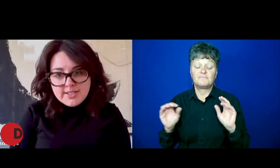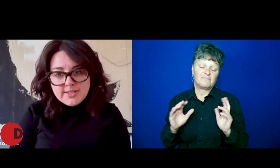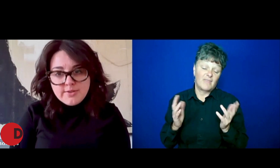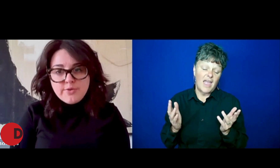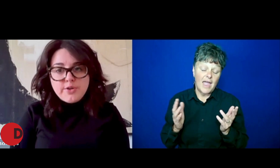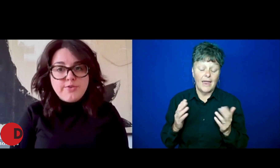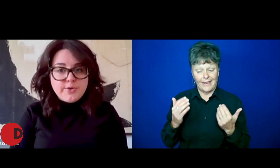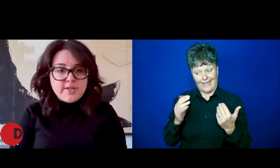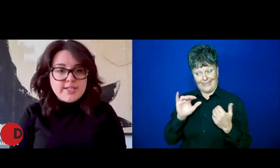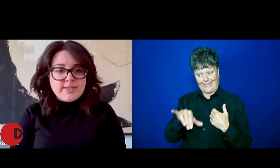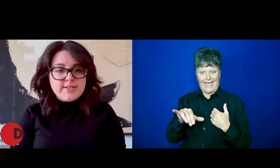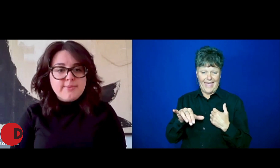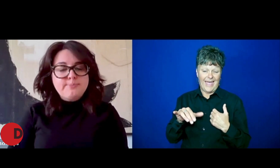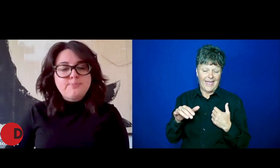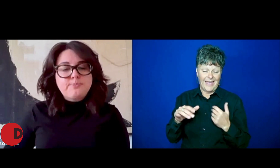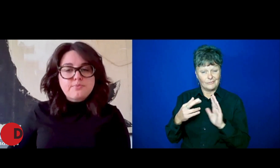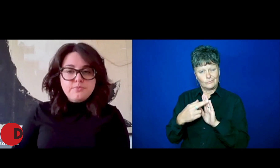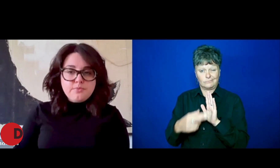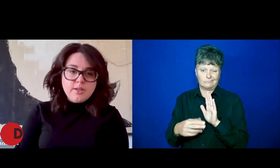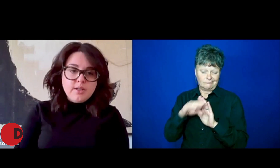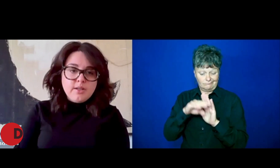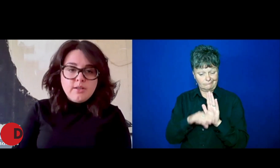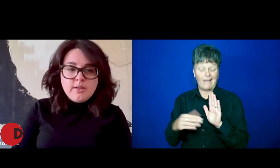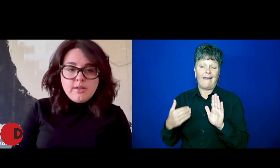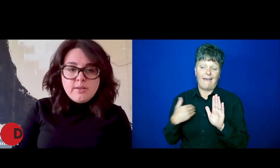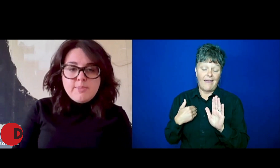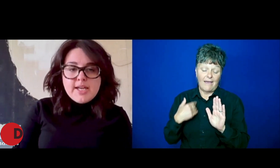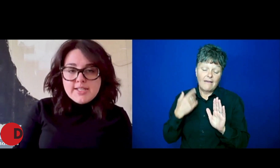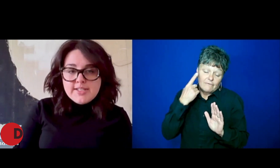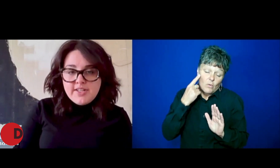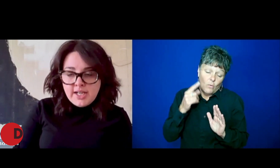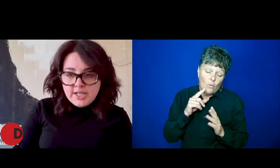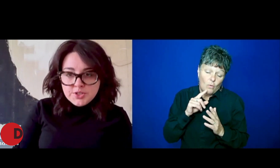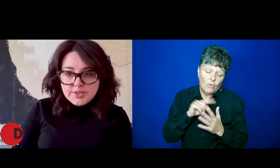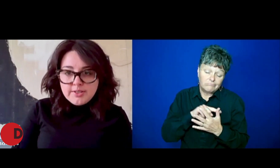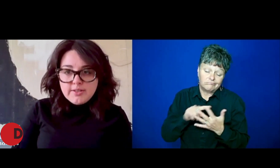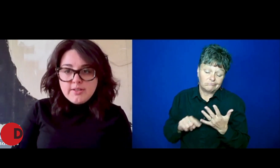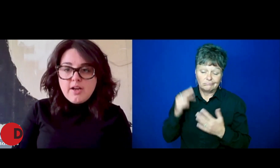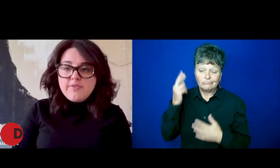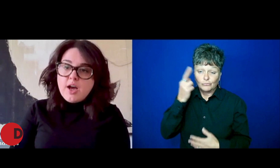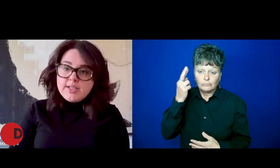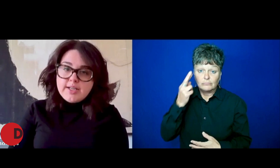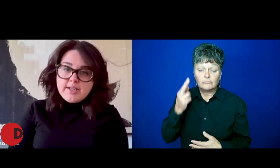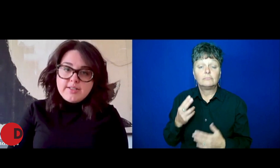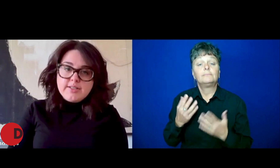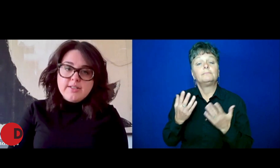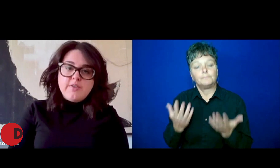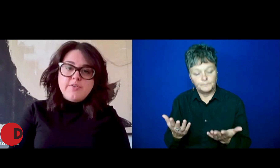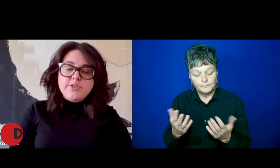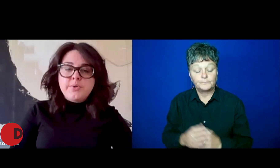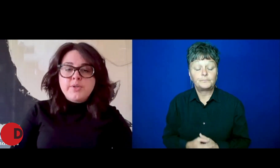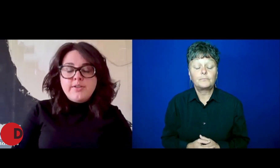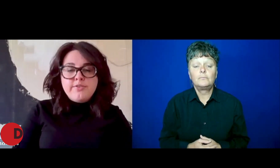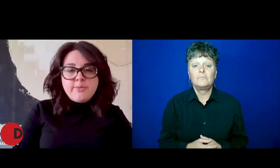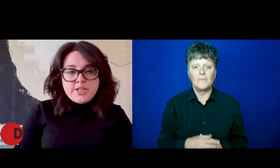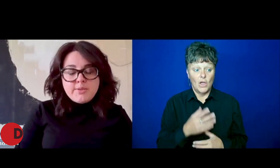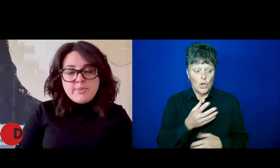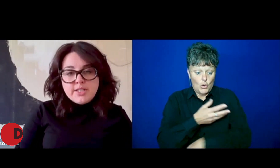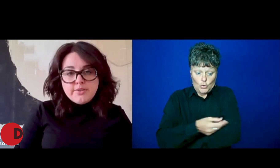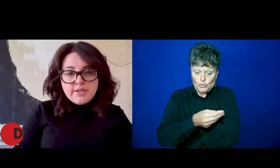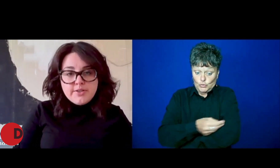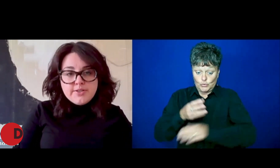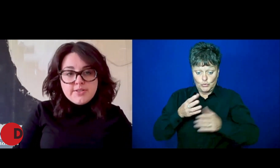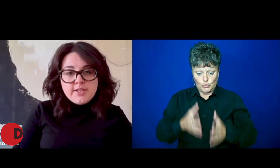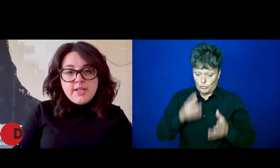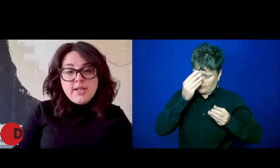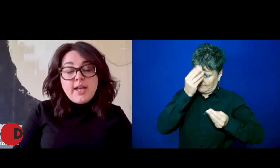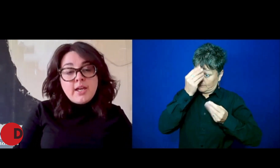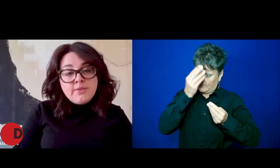how we collect, use and disclose their personal information.